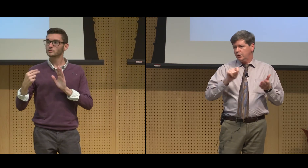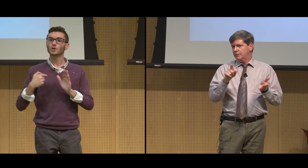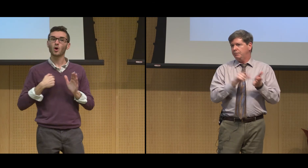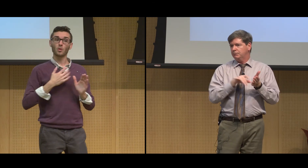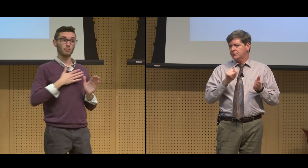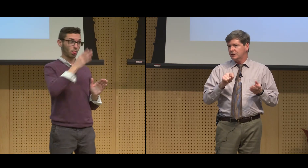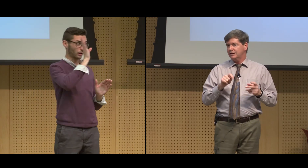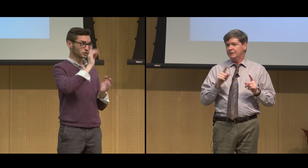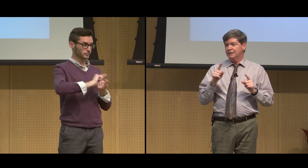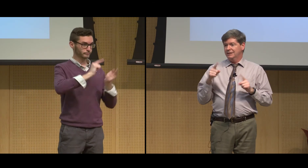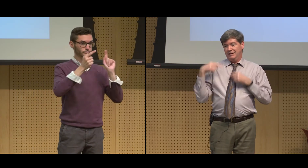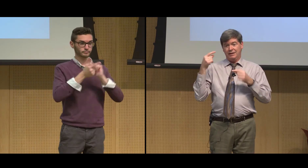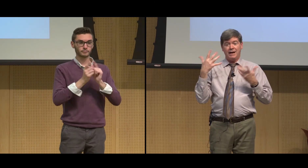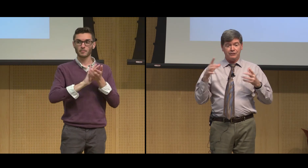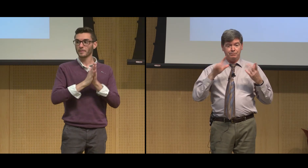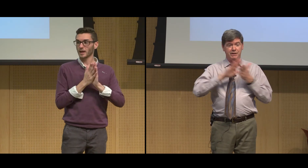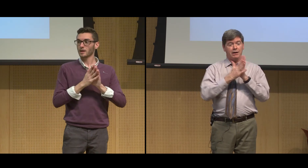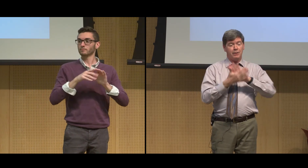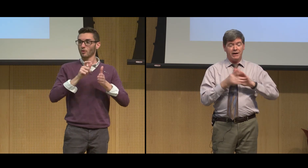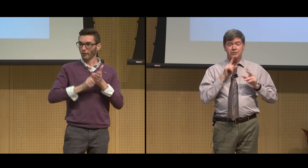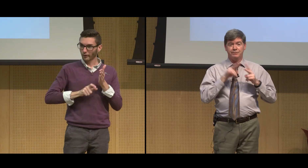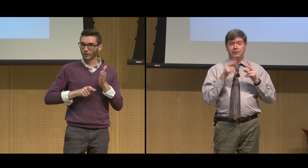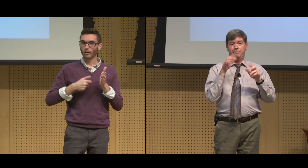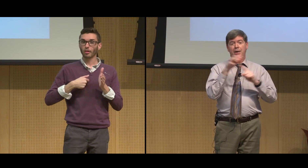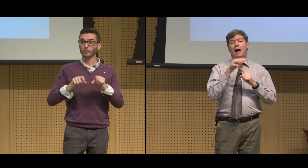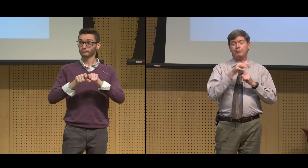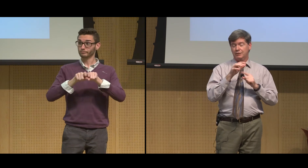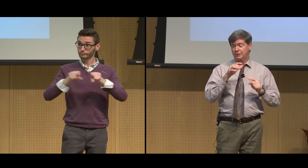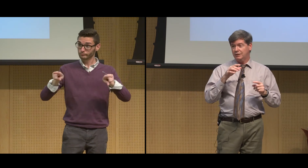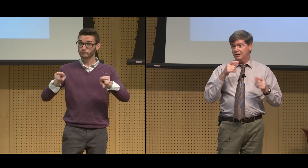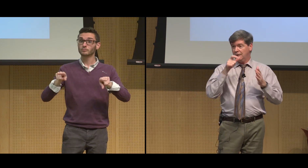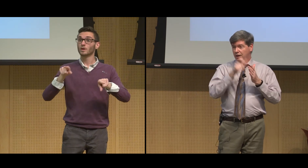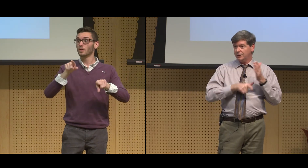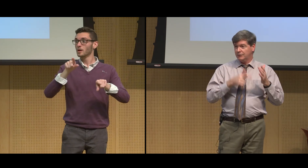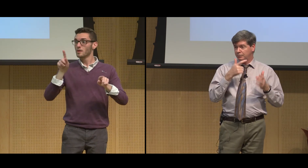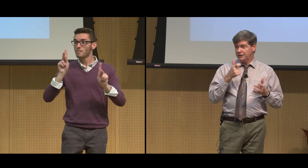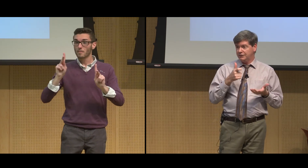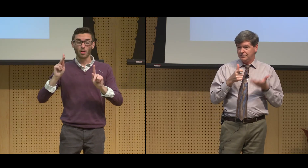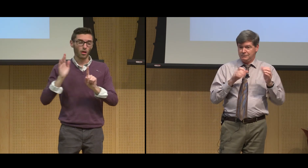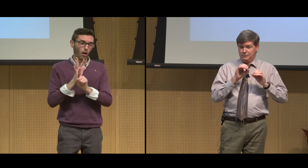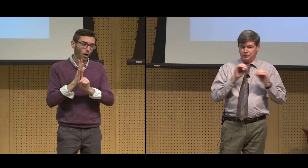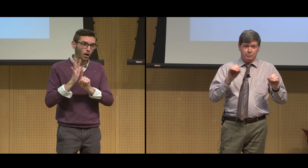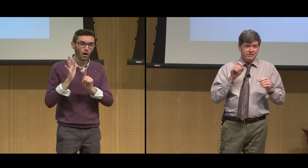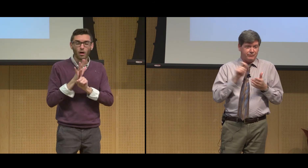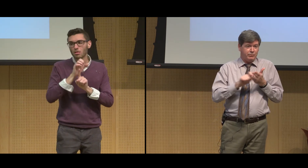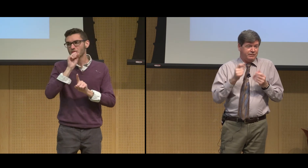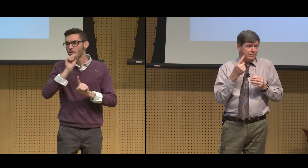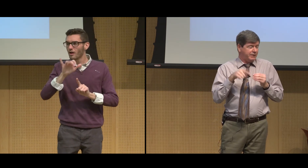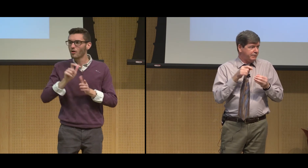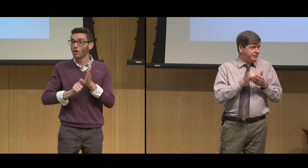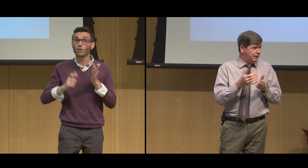so I wrote it and published it, and it has become actually a very popular article because nobody's ever written something